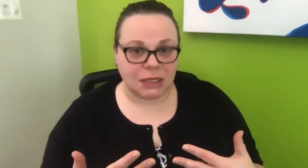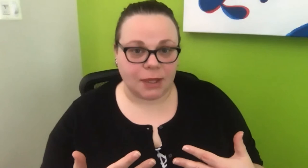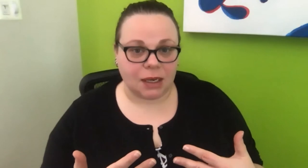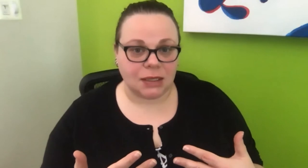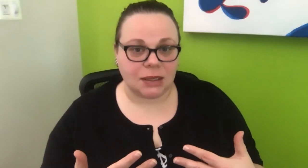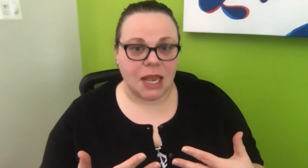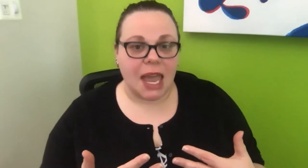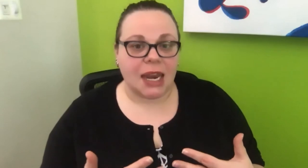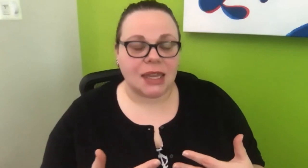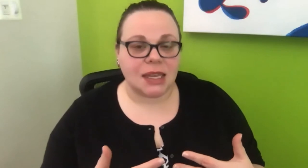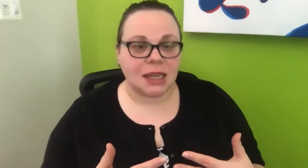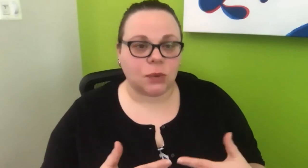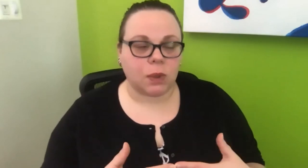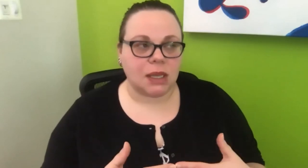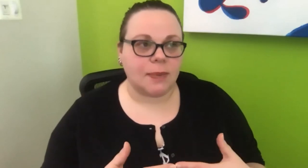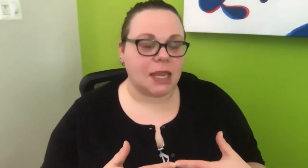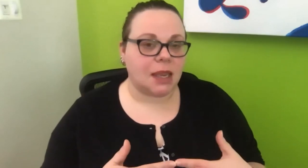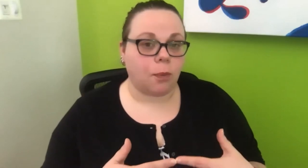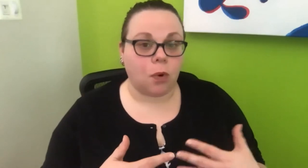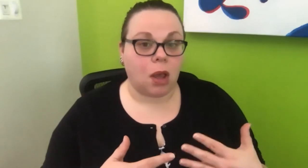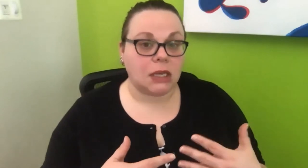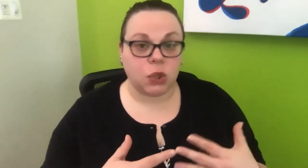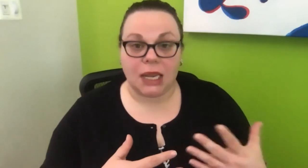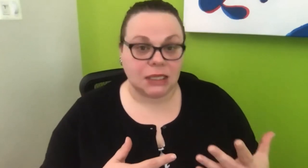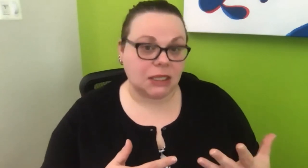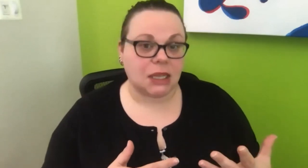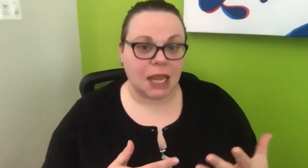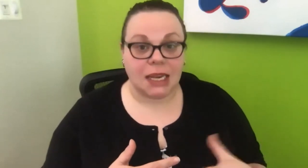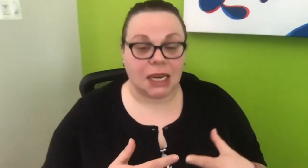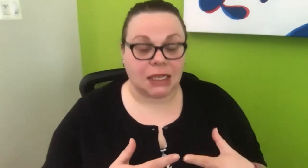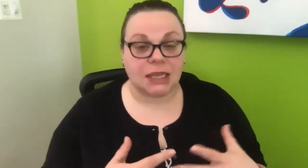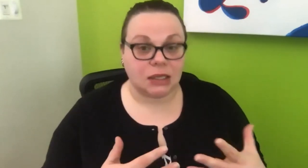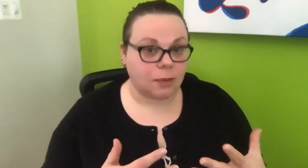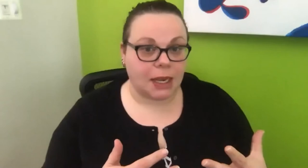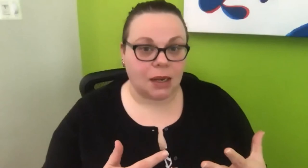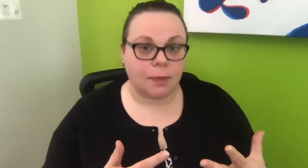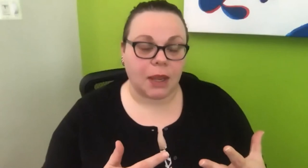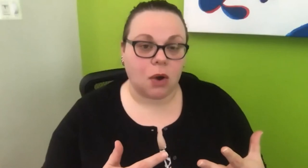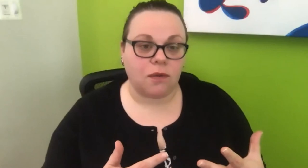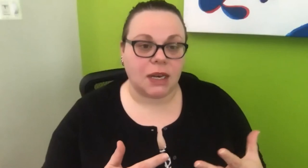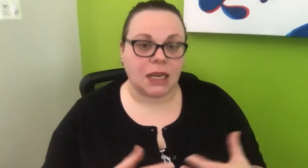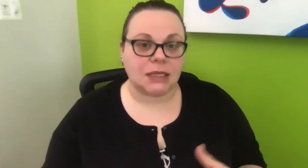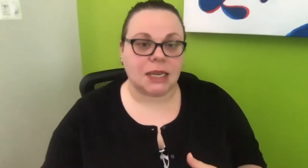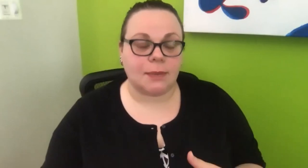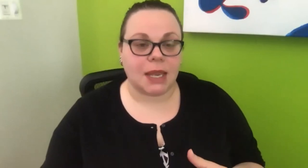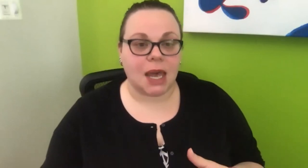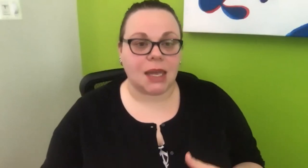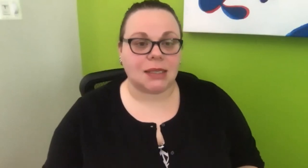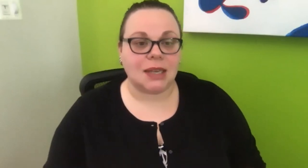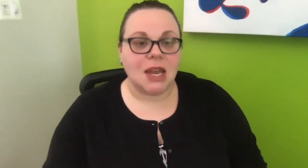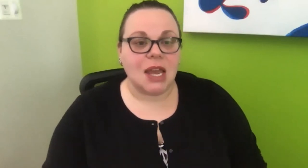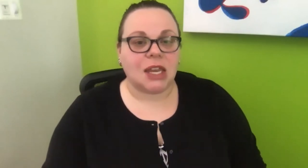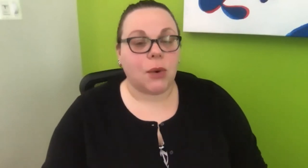And I think that’s really being brought—dragged into the light and exacerbated by COVID-19, because, you know, we have—